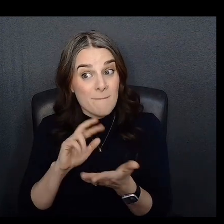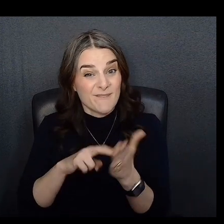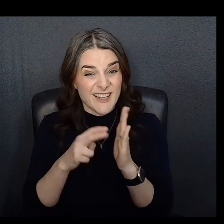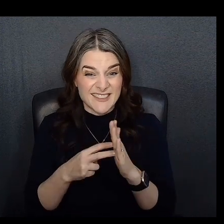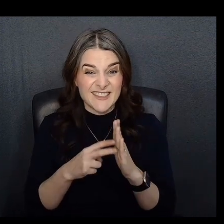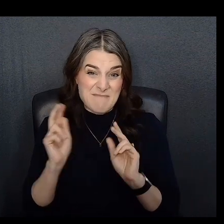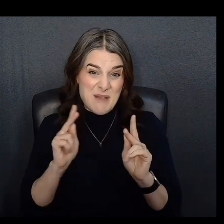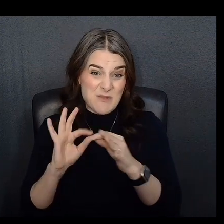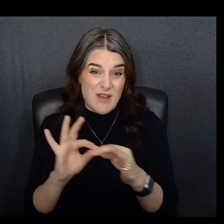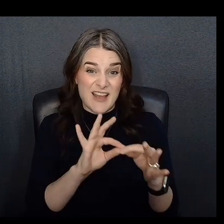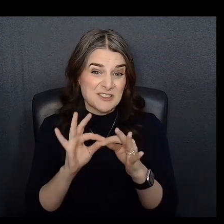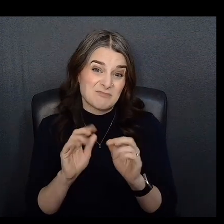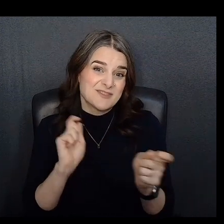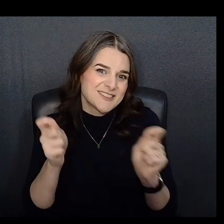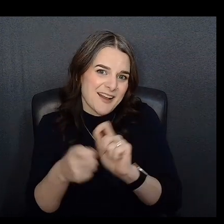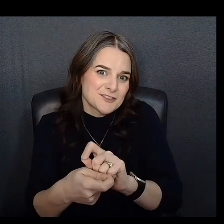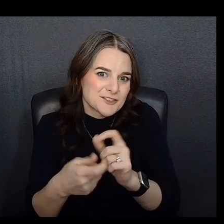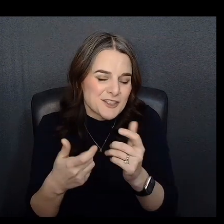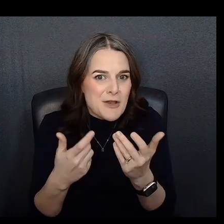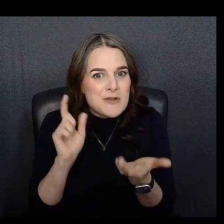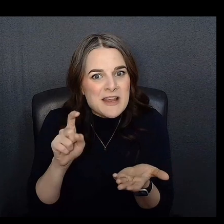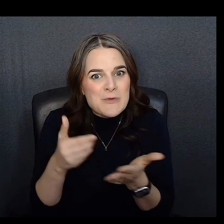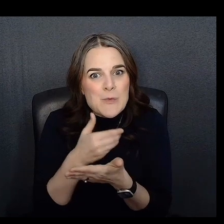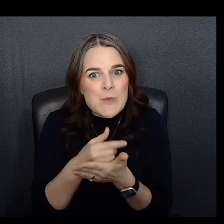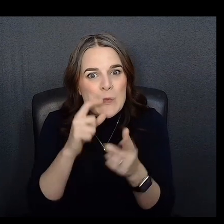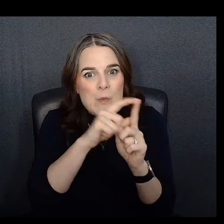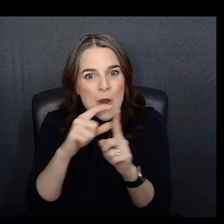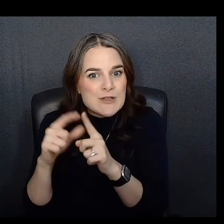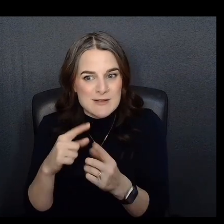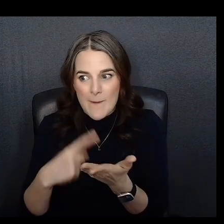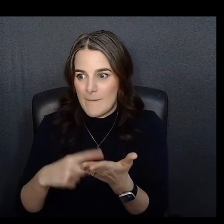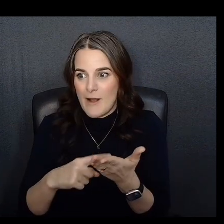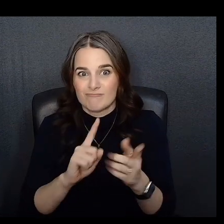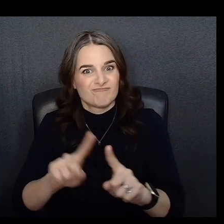We need new words to be able to talk about our new types of relationships we're having.